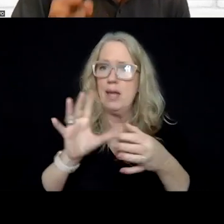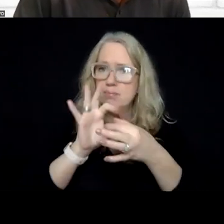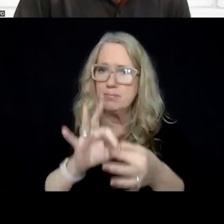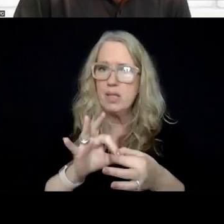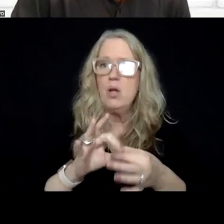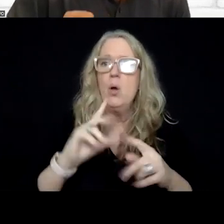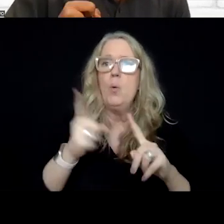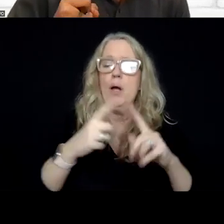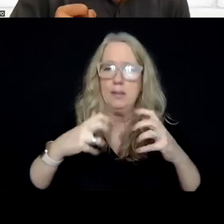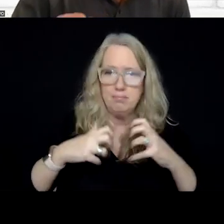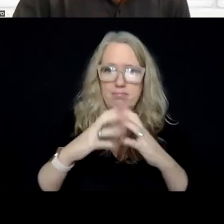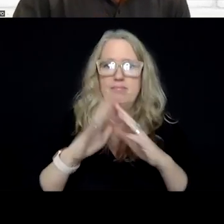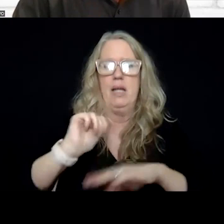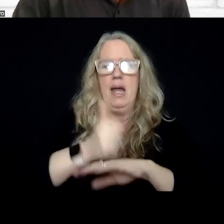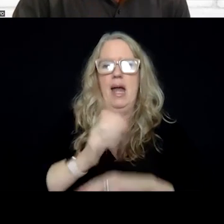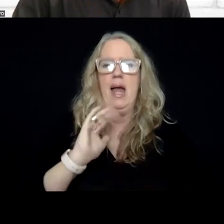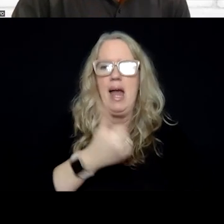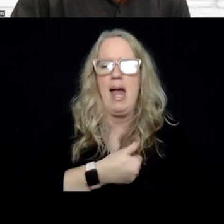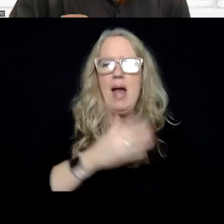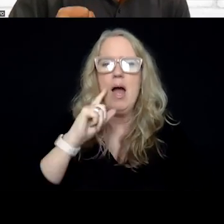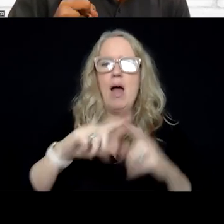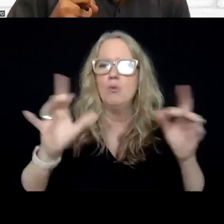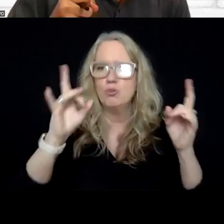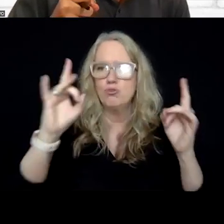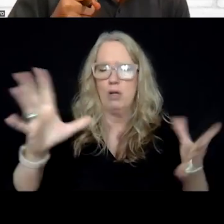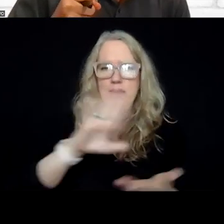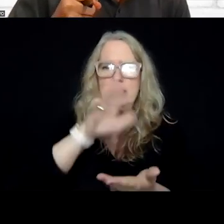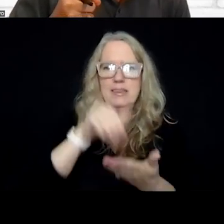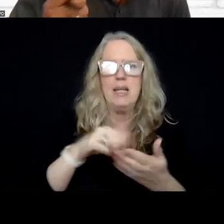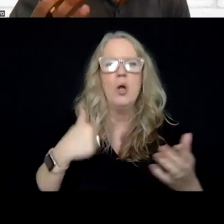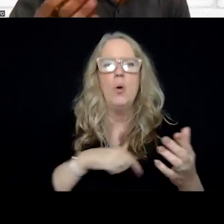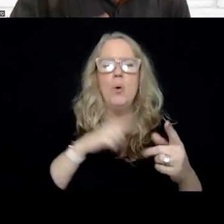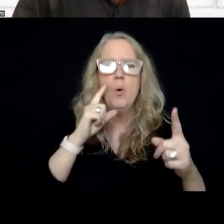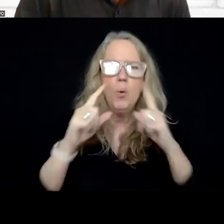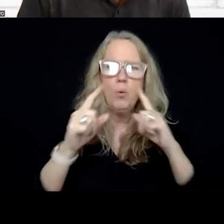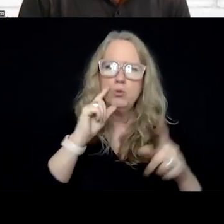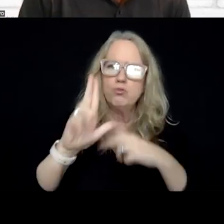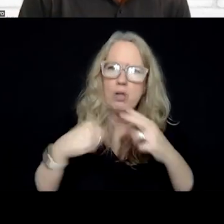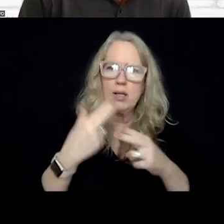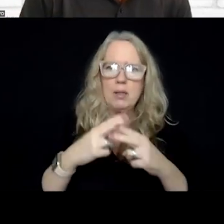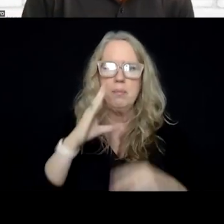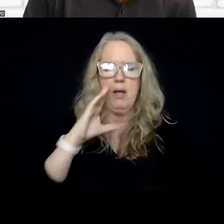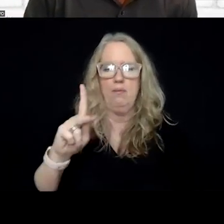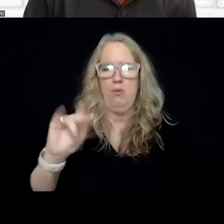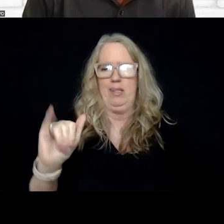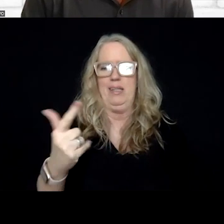IMPLEMENT THE CRISIS CENTERS IN KING COUNTY -- GATHERING AS MUCH